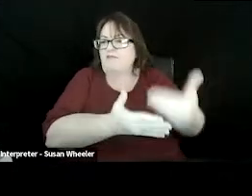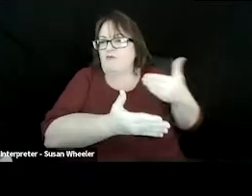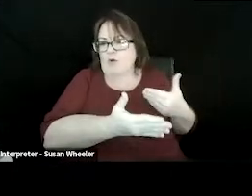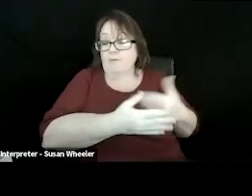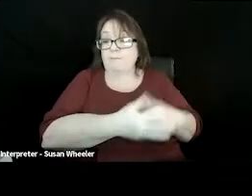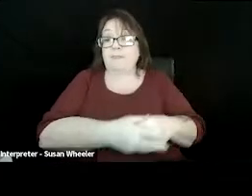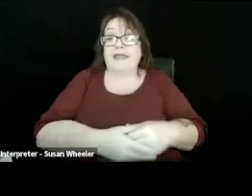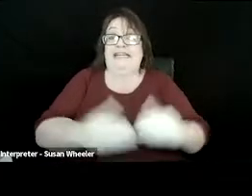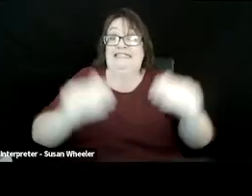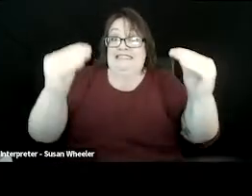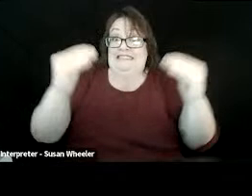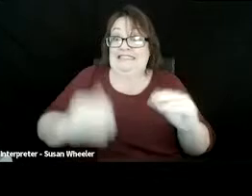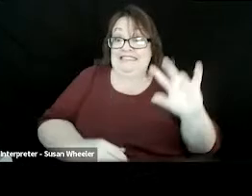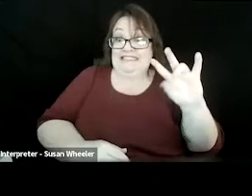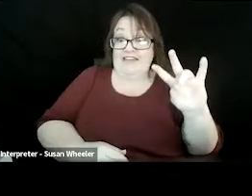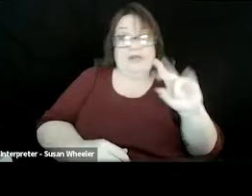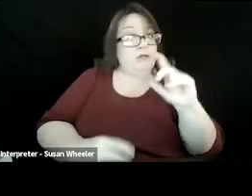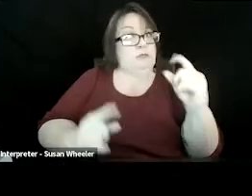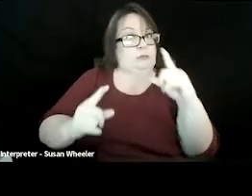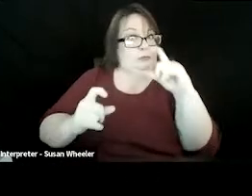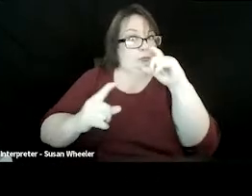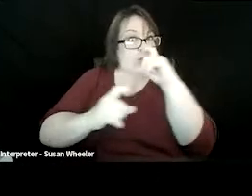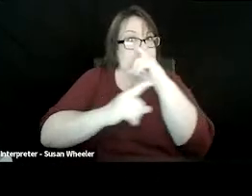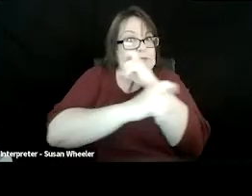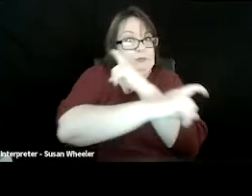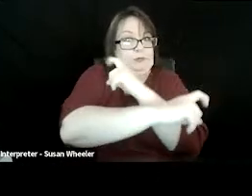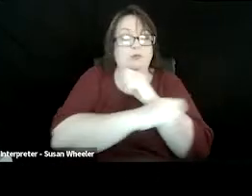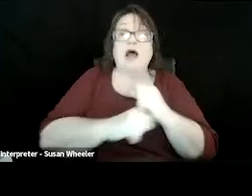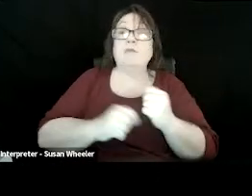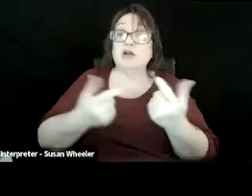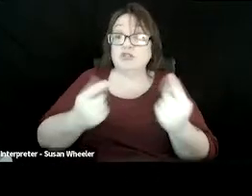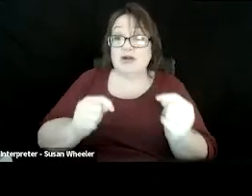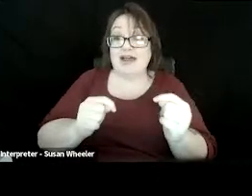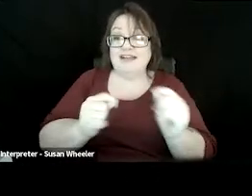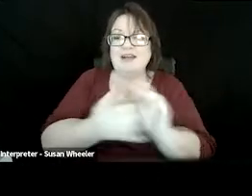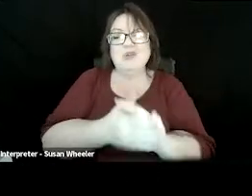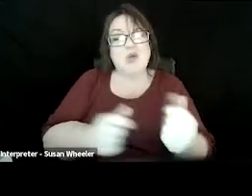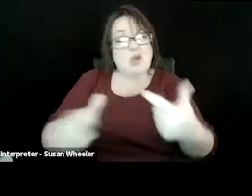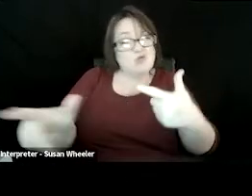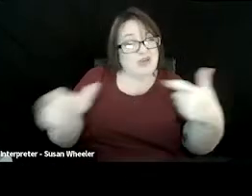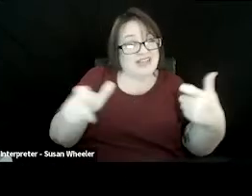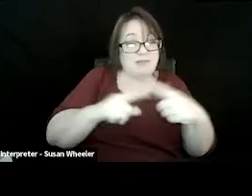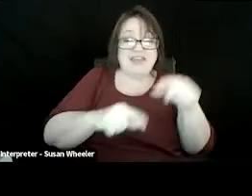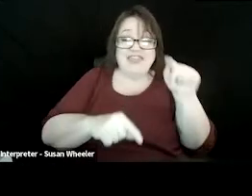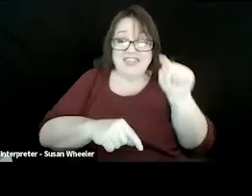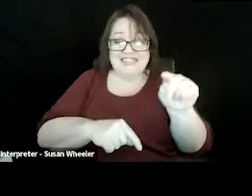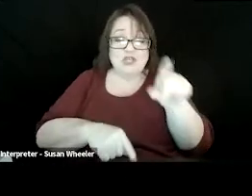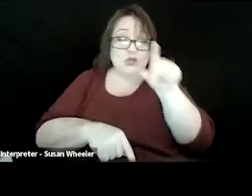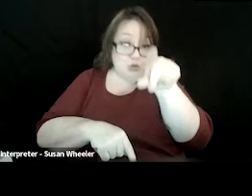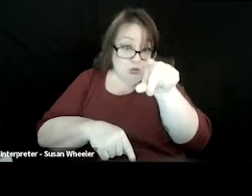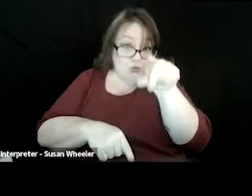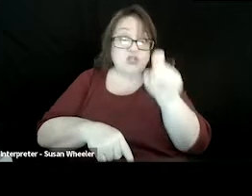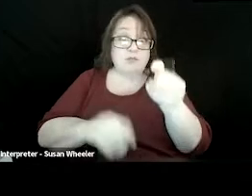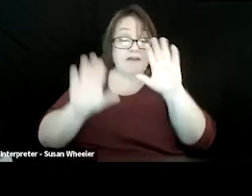that's in our agreements and I'm gonna do it rather quickly but this is an area where you should be focusing attention